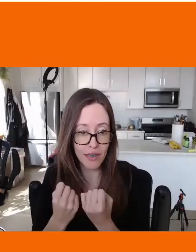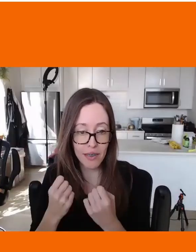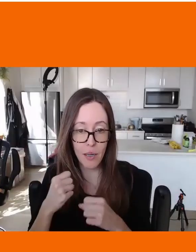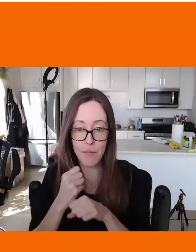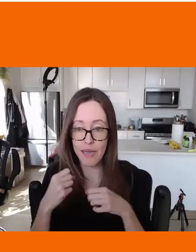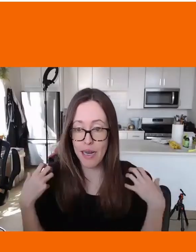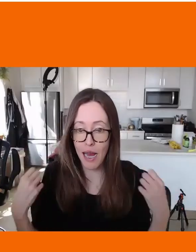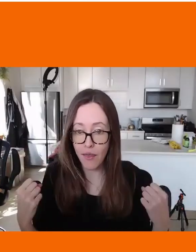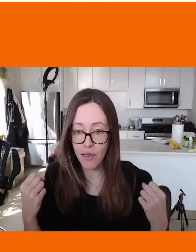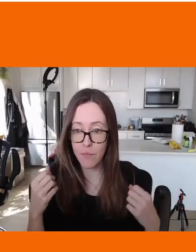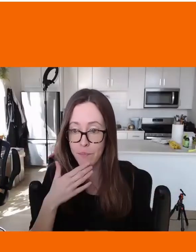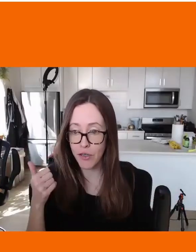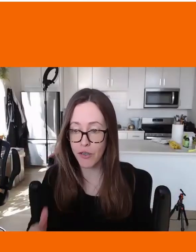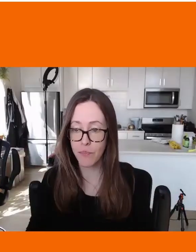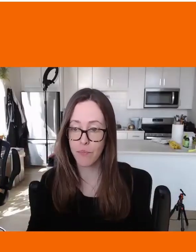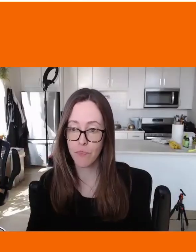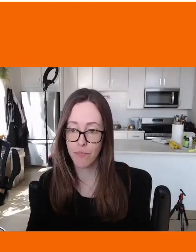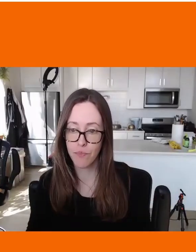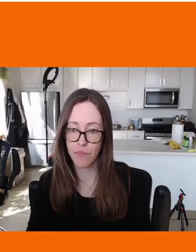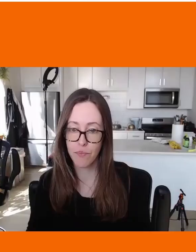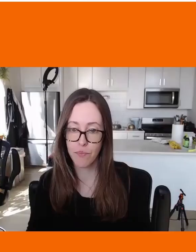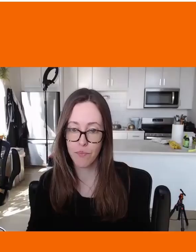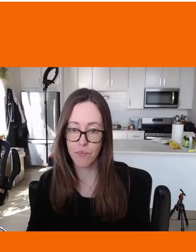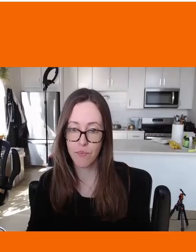make our lives easier, healthier, and more interesting.